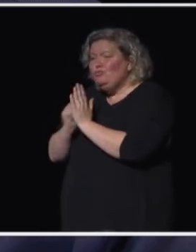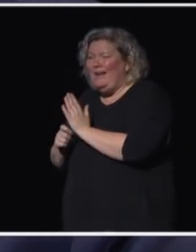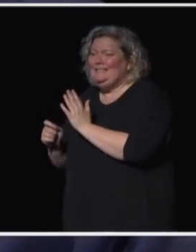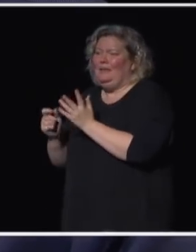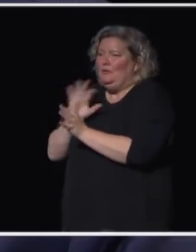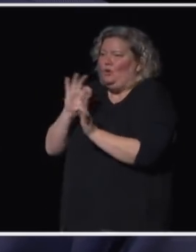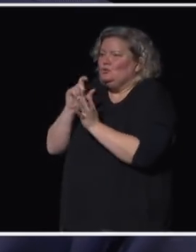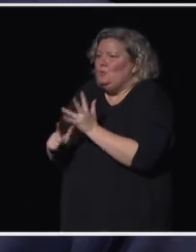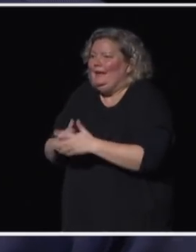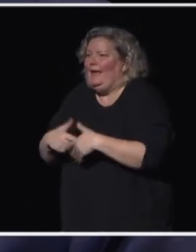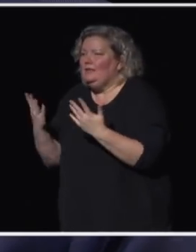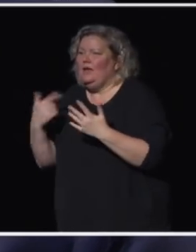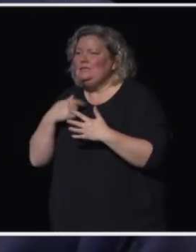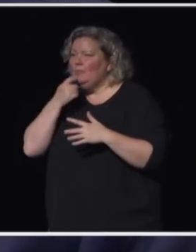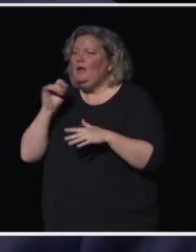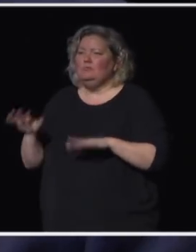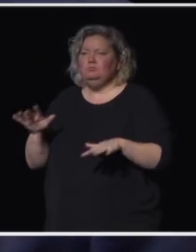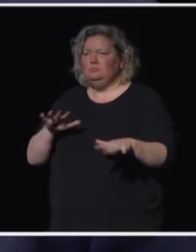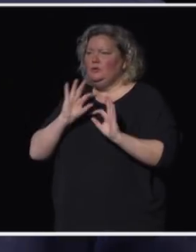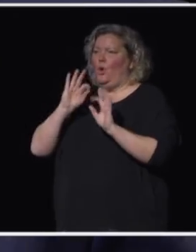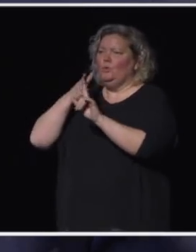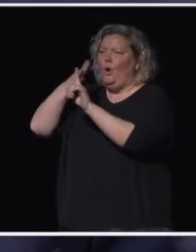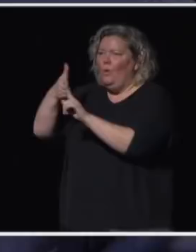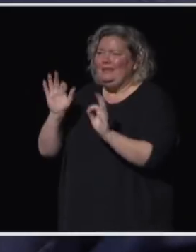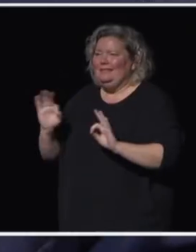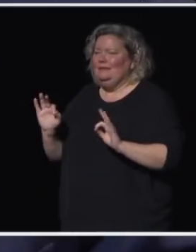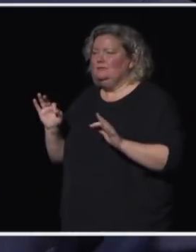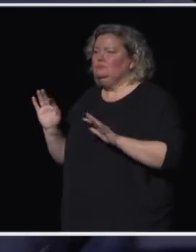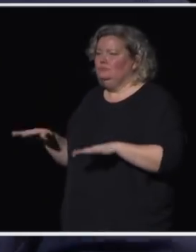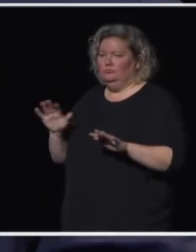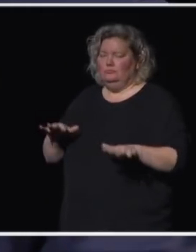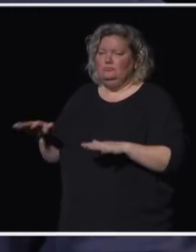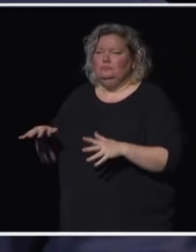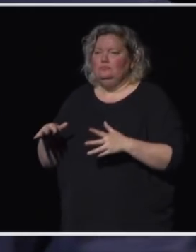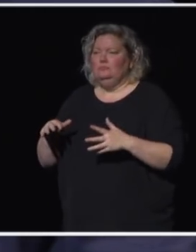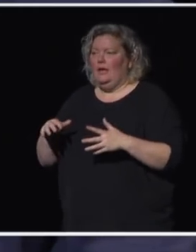that I was kind of aimless. And I think, like, well I'll just speak for myself as a young man.